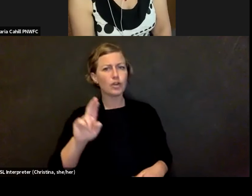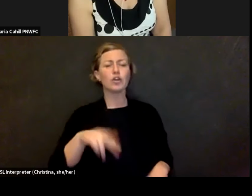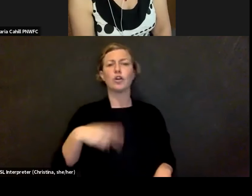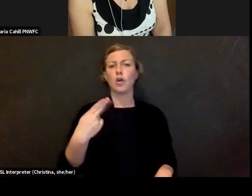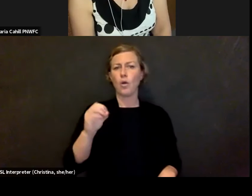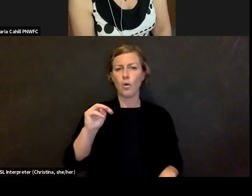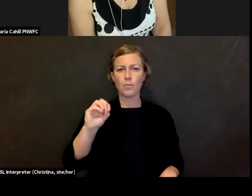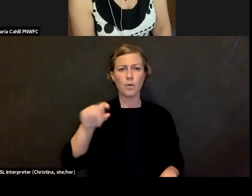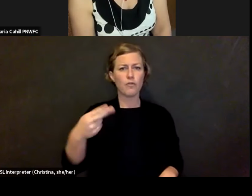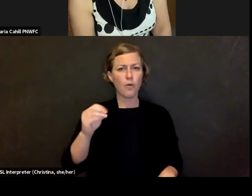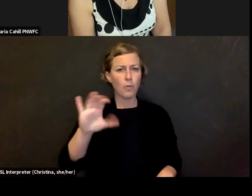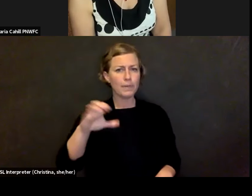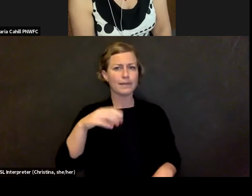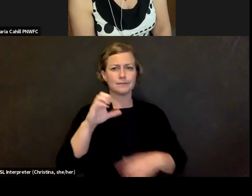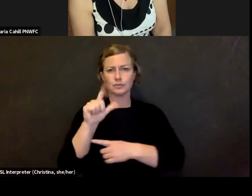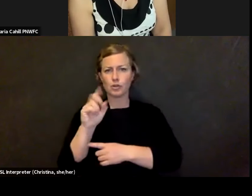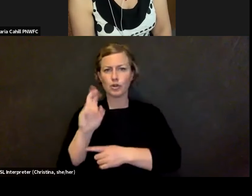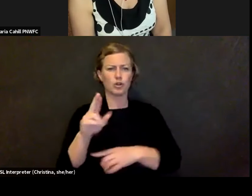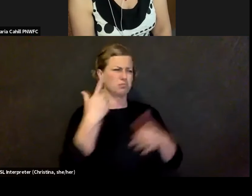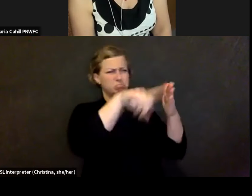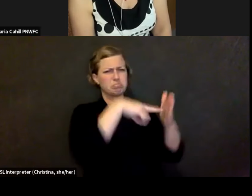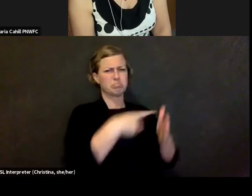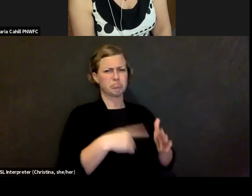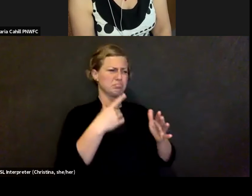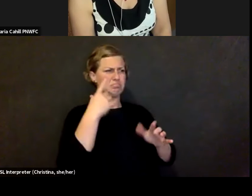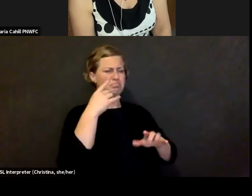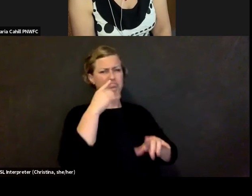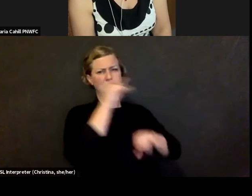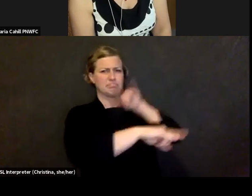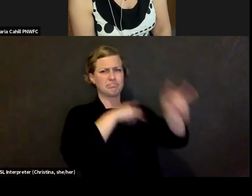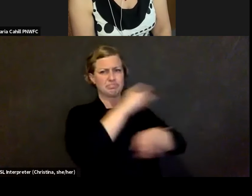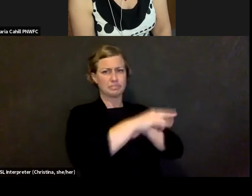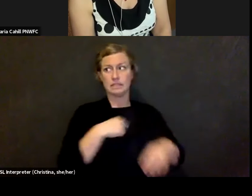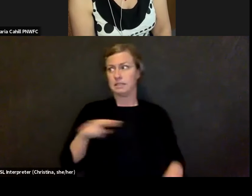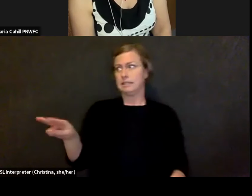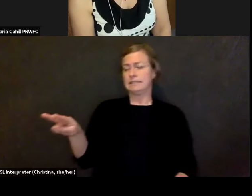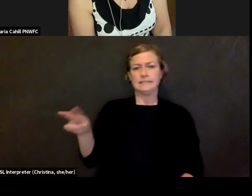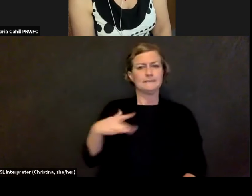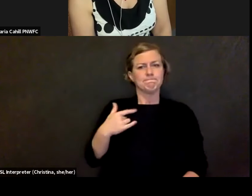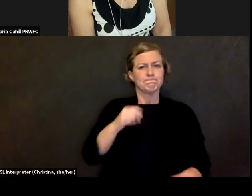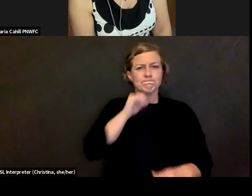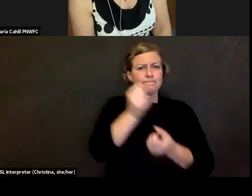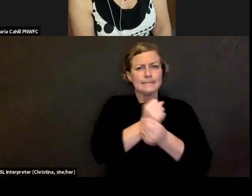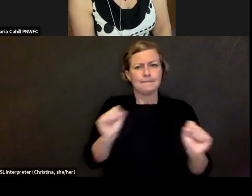profanities, racial slurs,